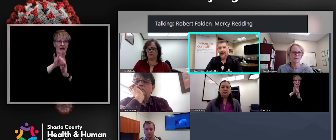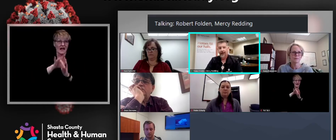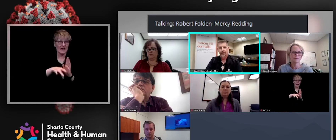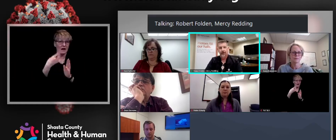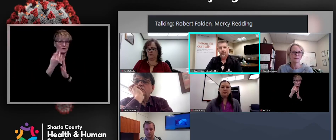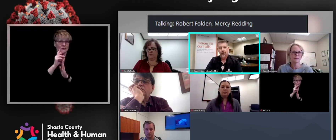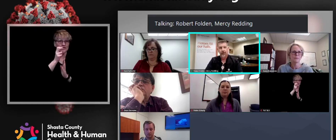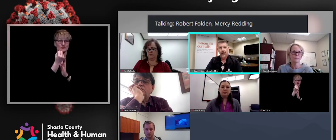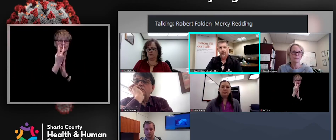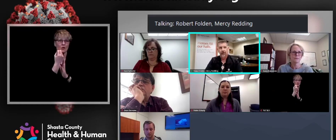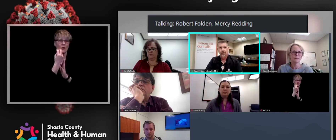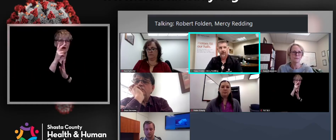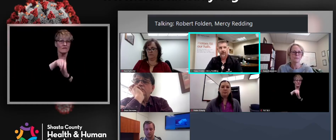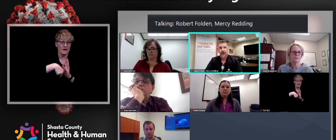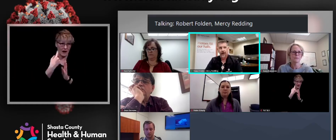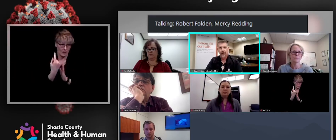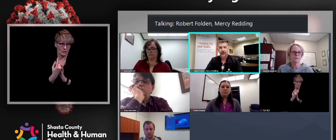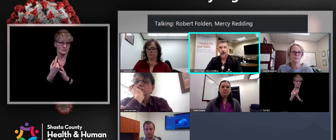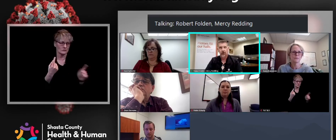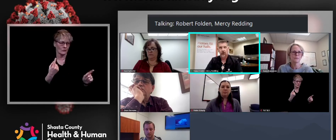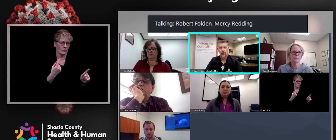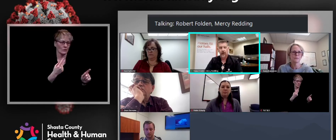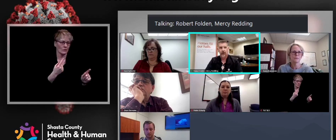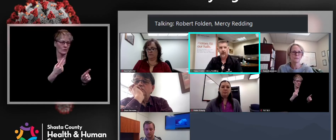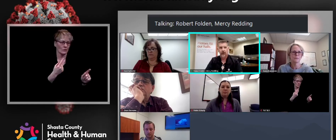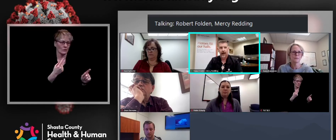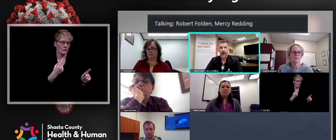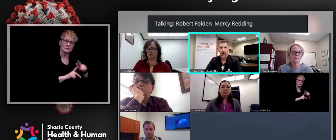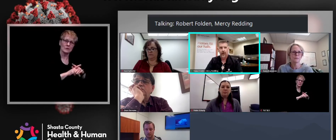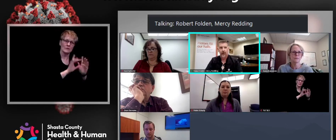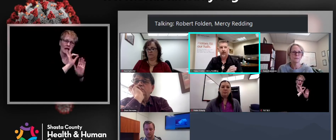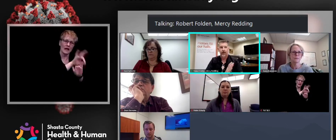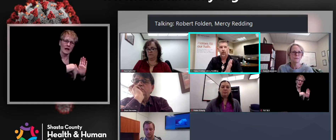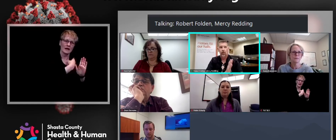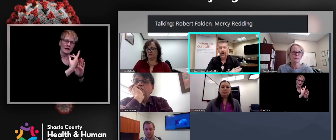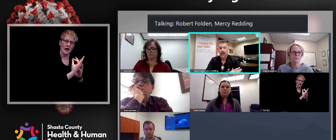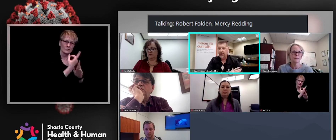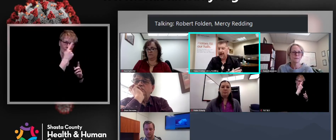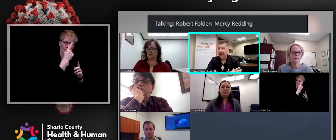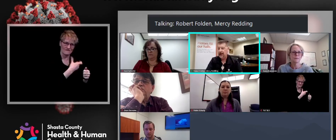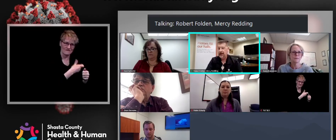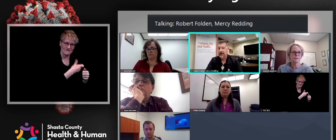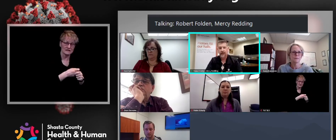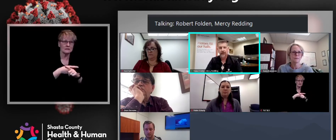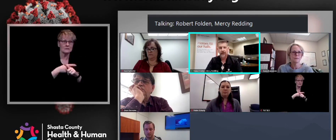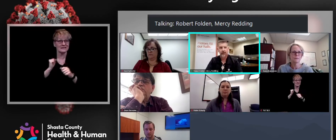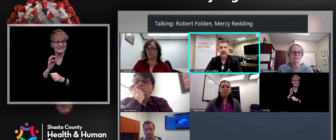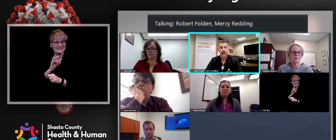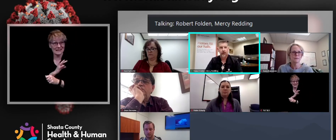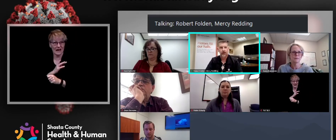And the one thing we've kind of started to run into now with the weather back east is that we're